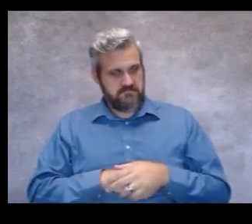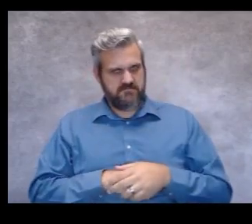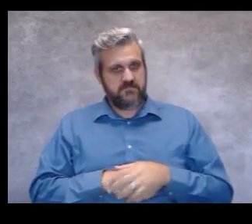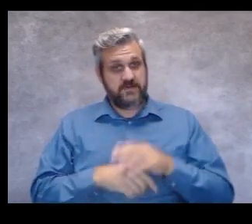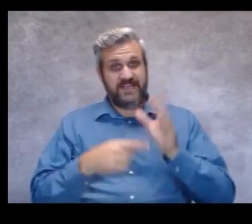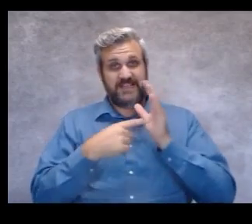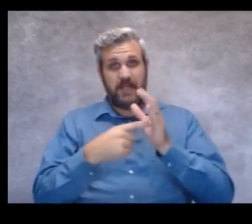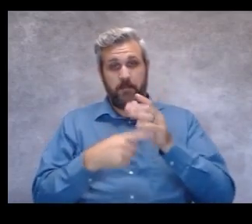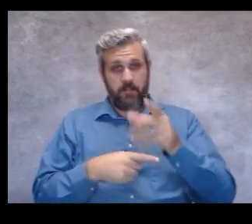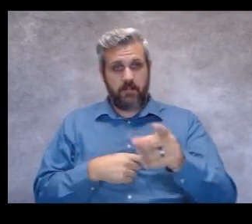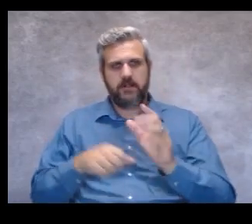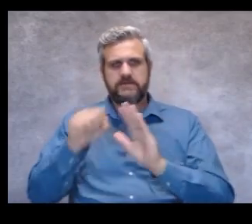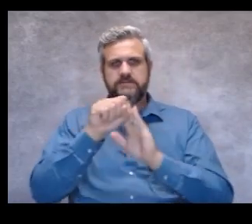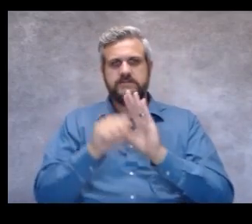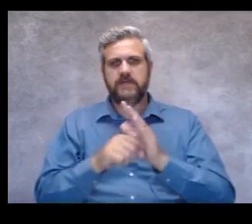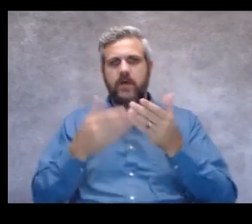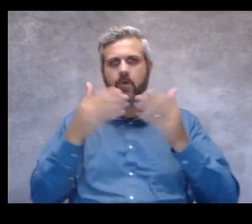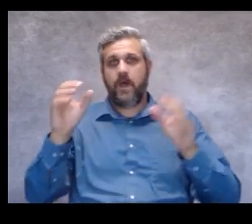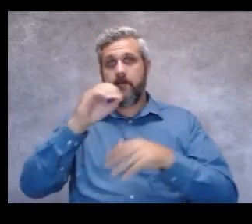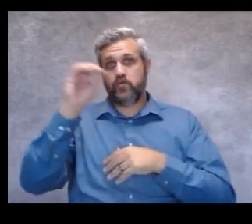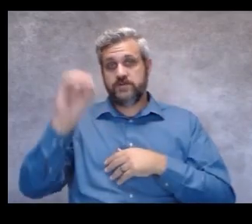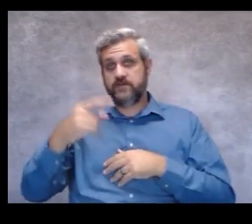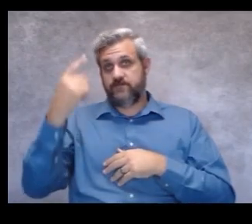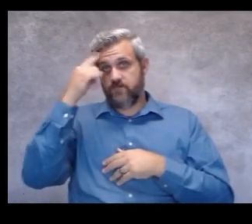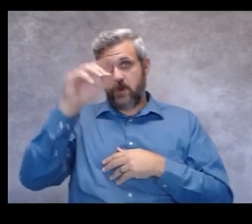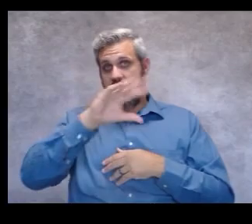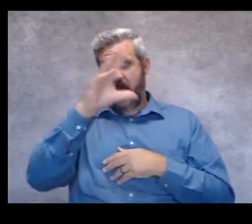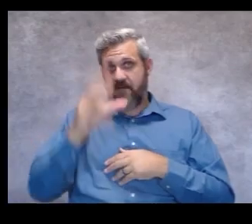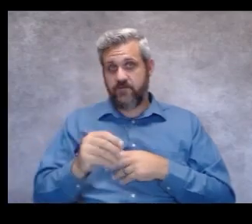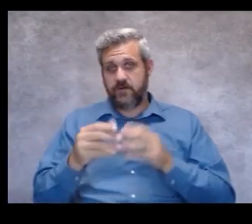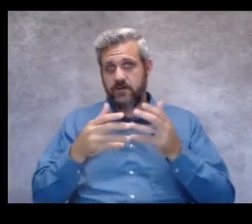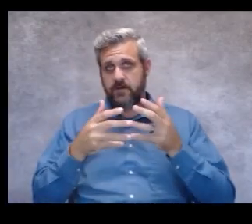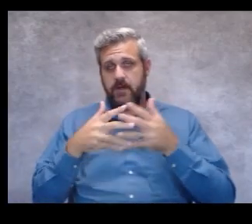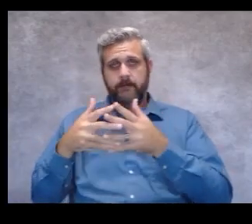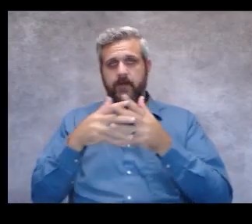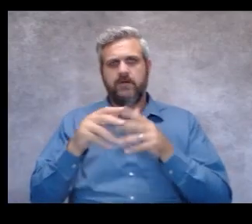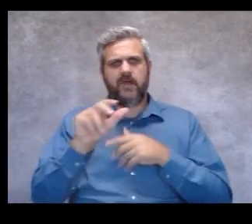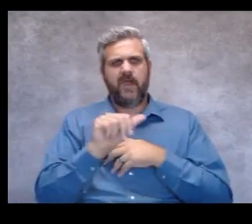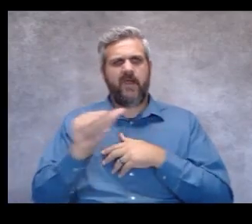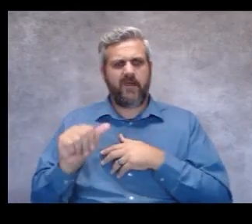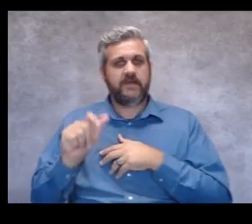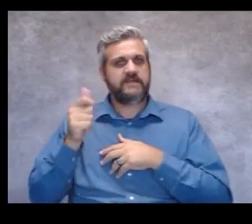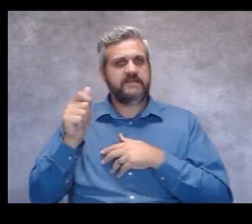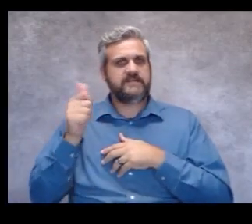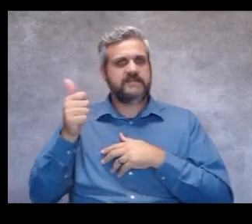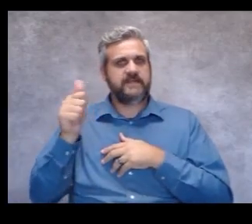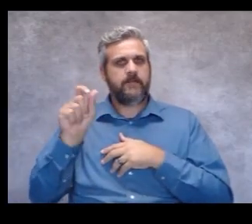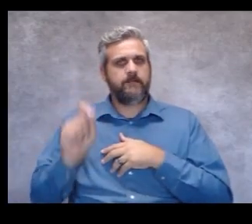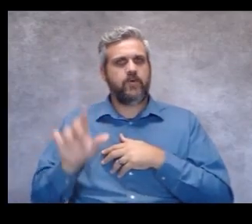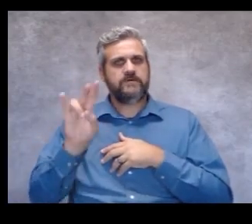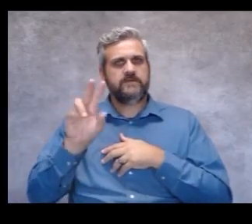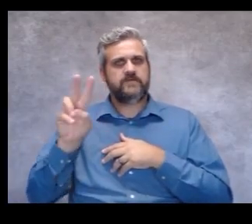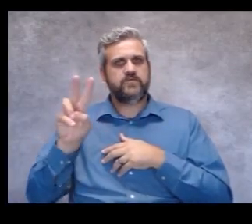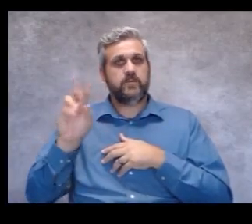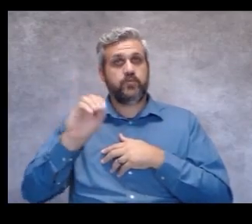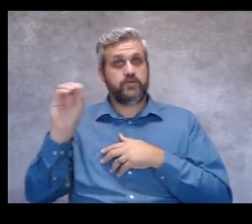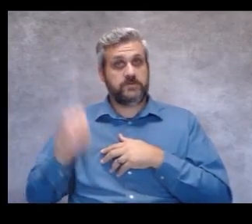In this example, the statewide percent for African-American or AA is 10.72%.